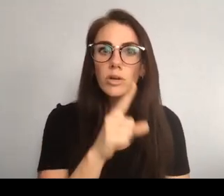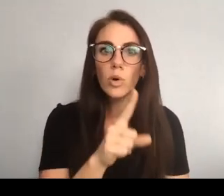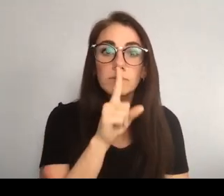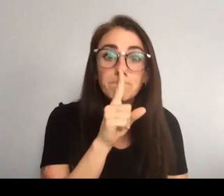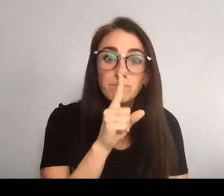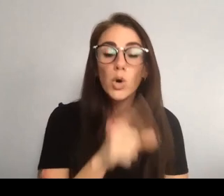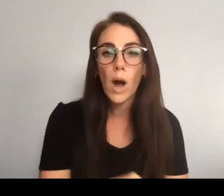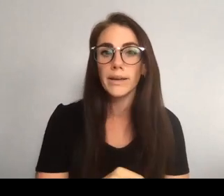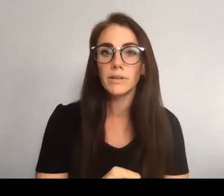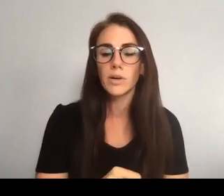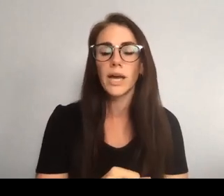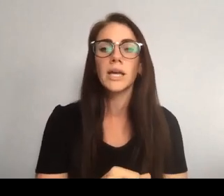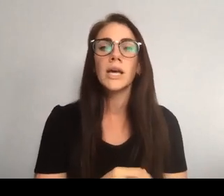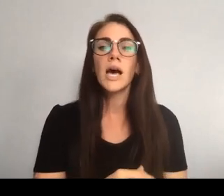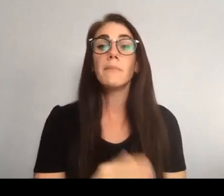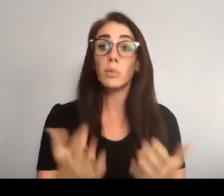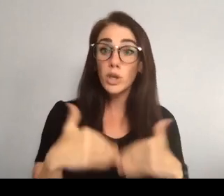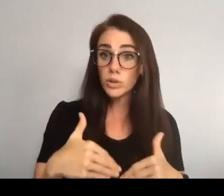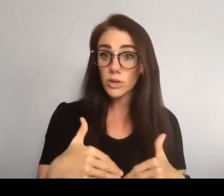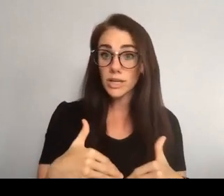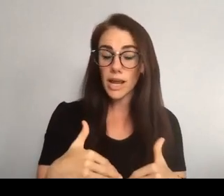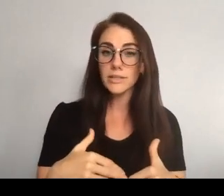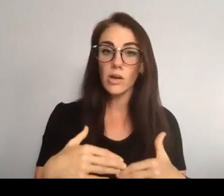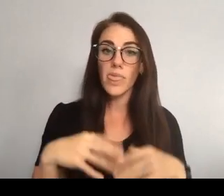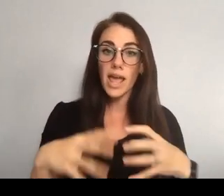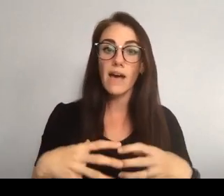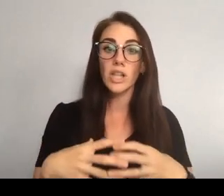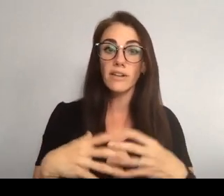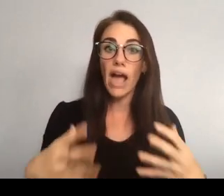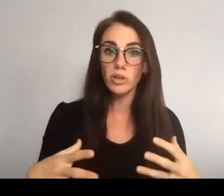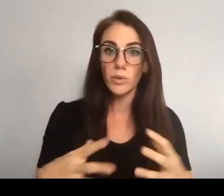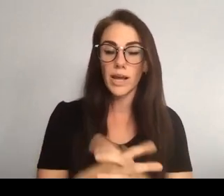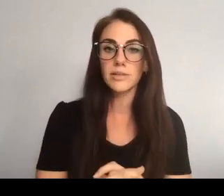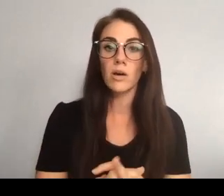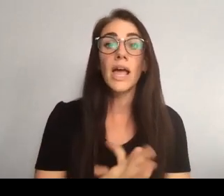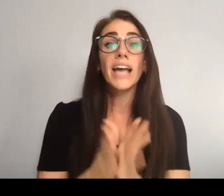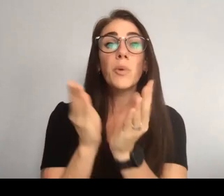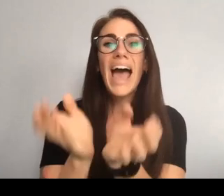"shhh" or quiet Ok and we use those in ASL and they have a lot of value in ASL and you